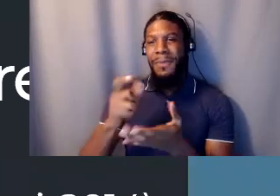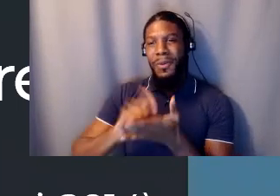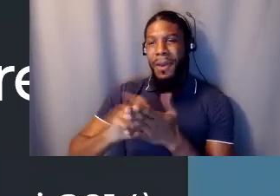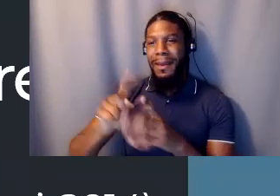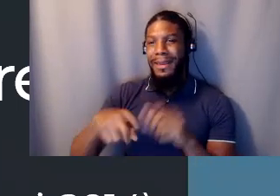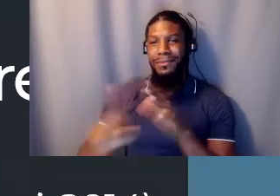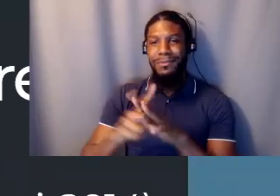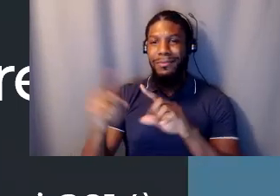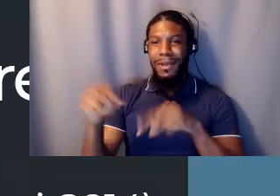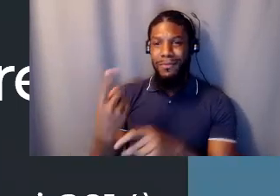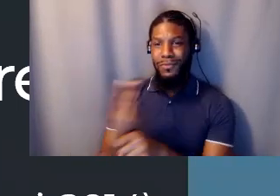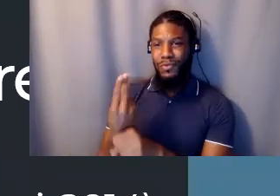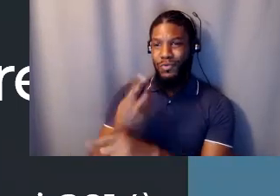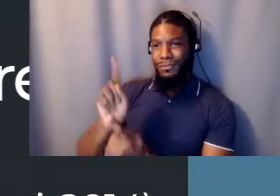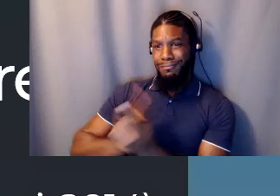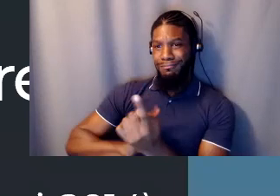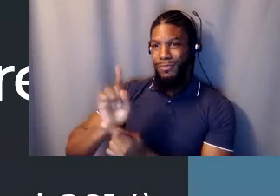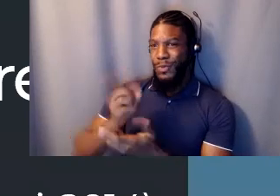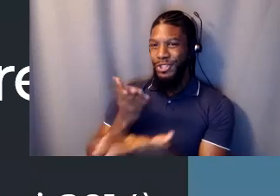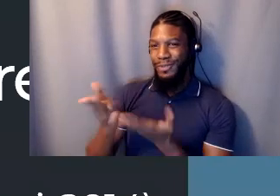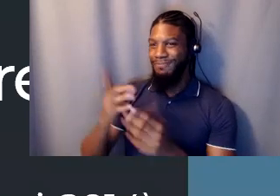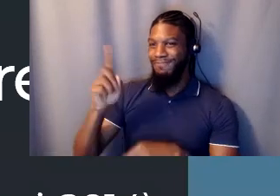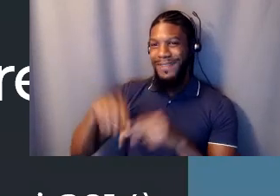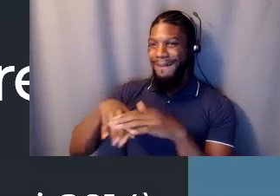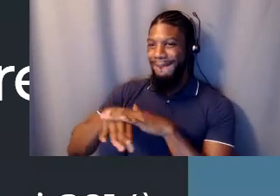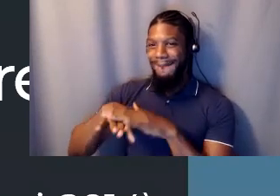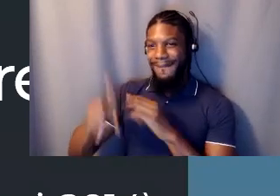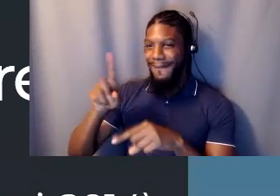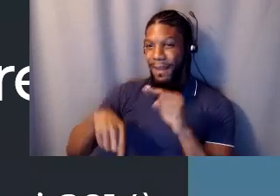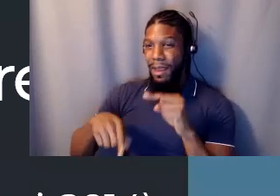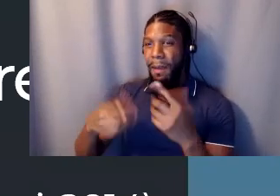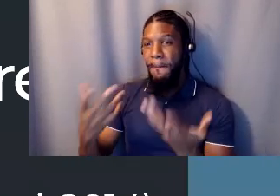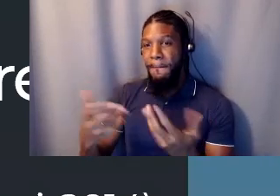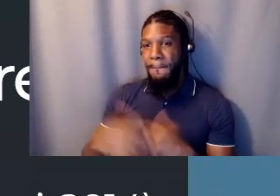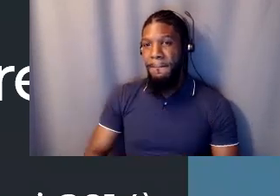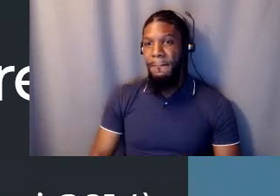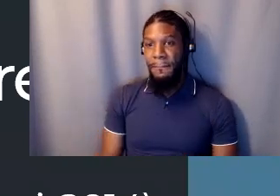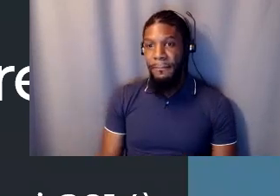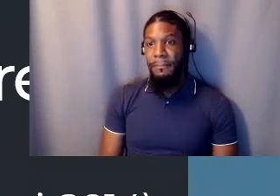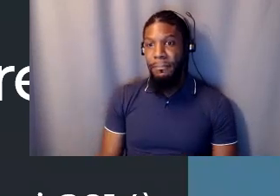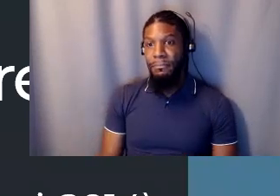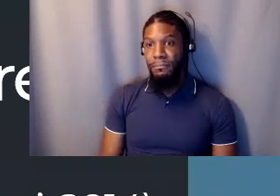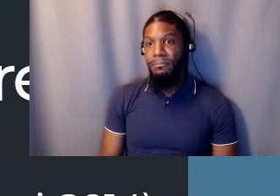And this was really the only way they could access our tutoring,